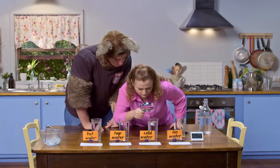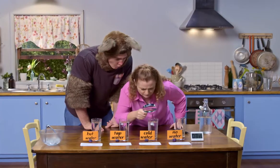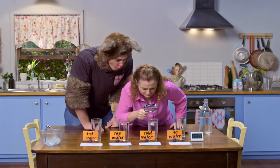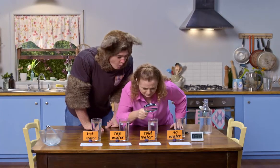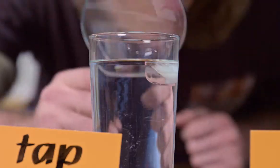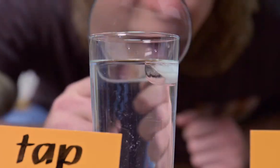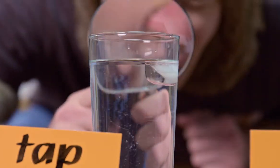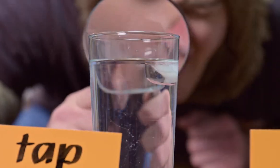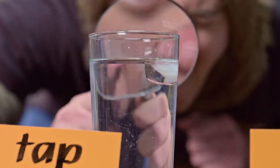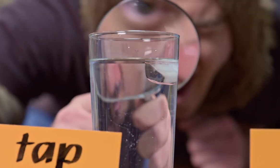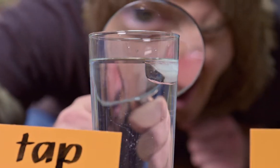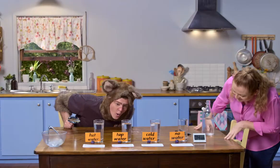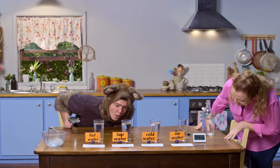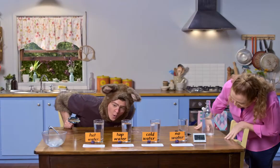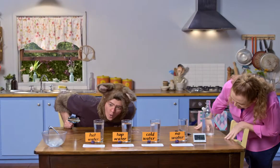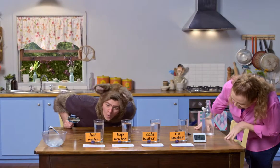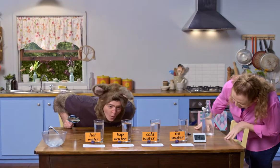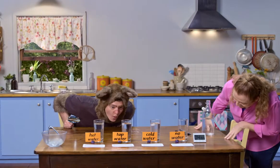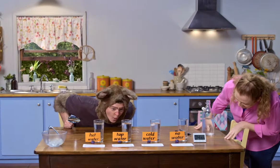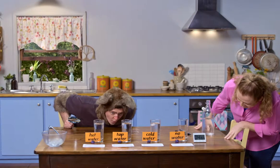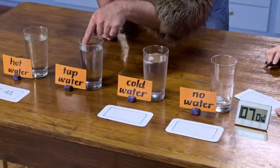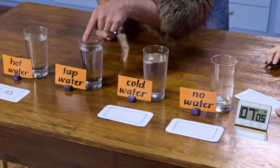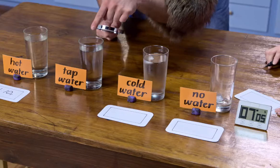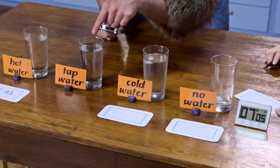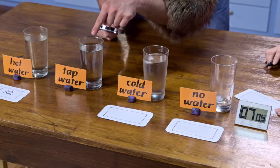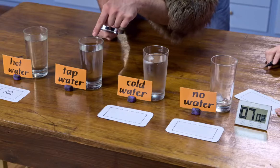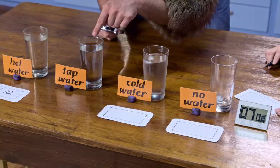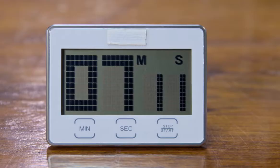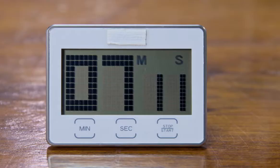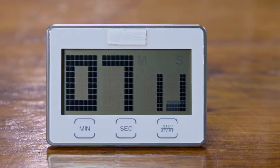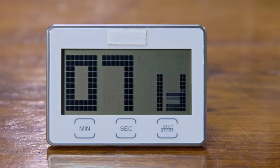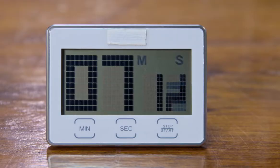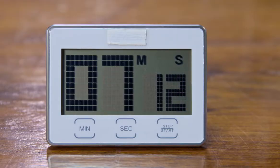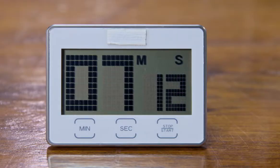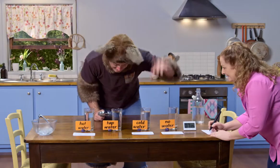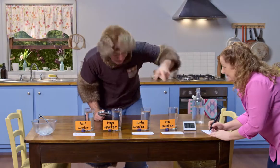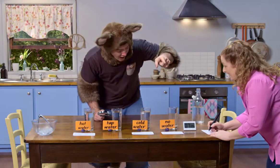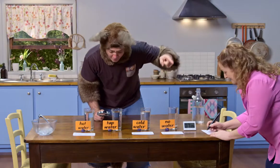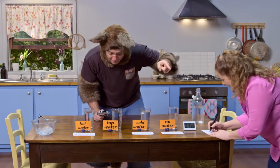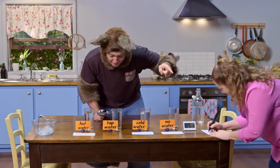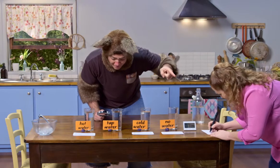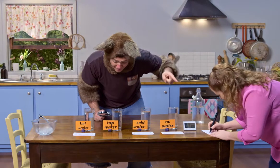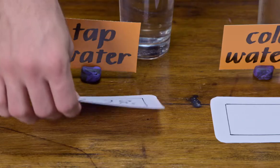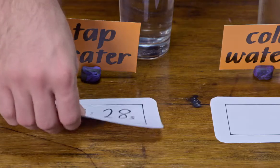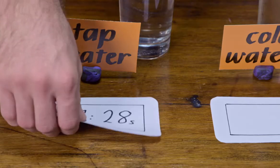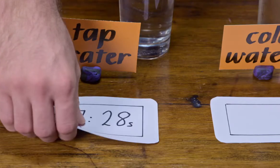Oh. Hmm. Hmmm. Oh! Ooh. Now, Sally. OK.